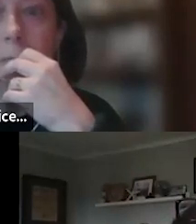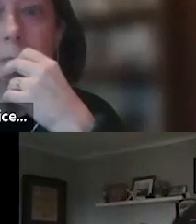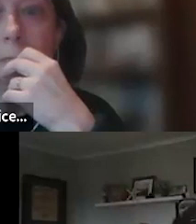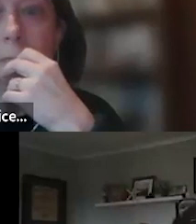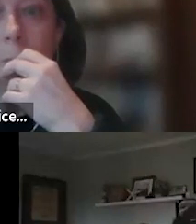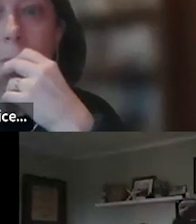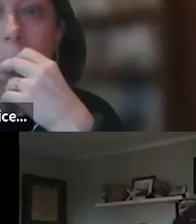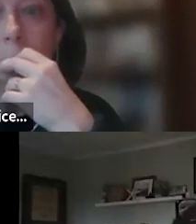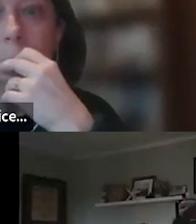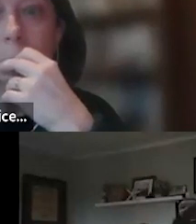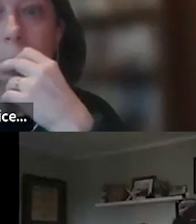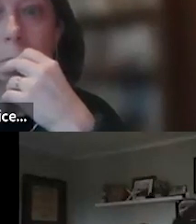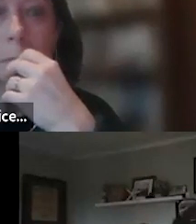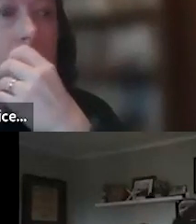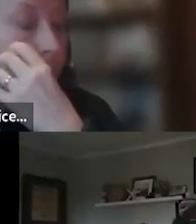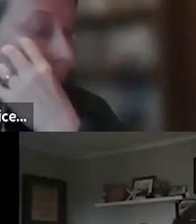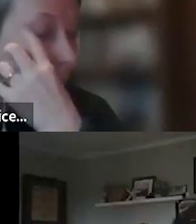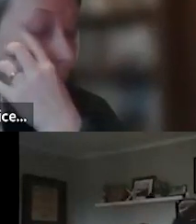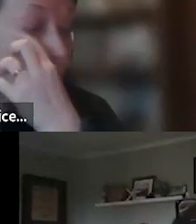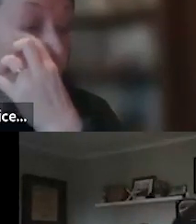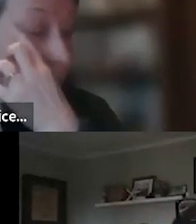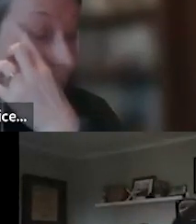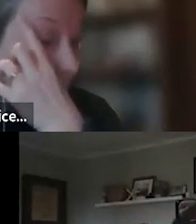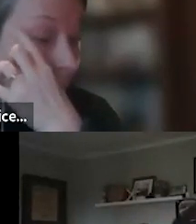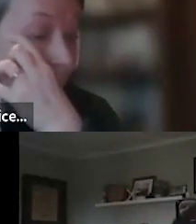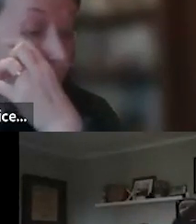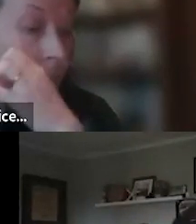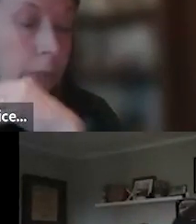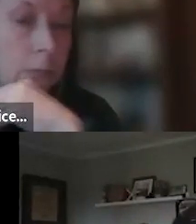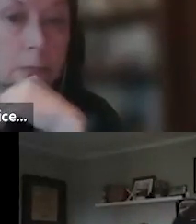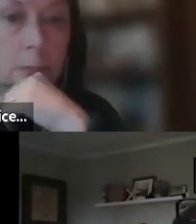allows for when homeless individuals are on the street,